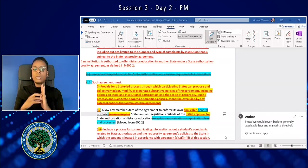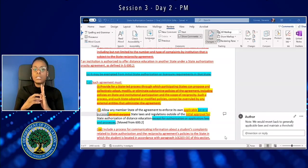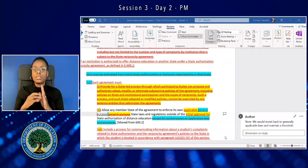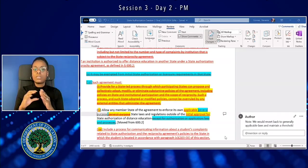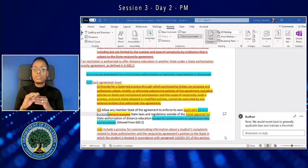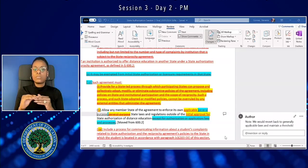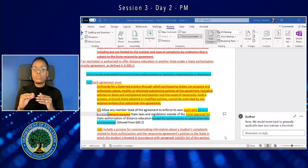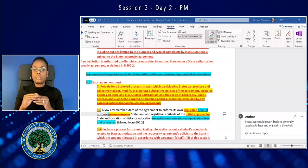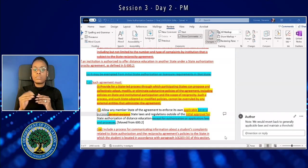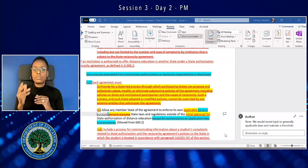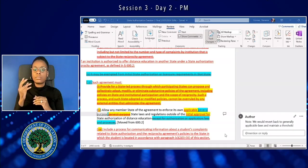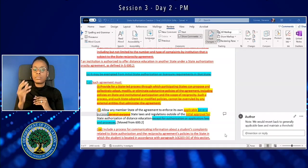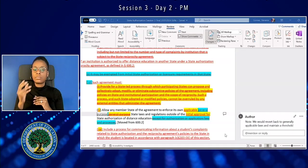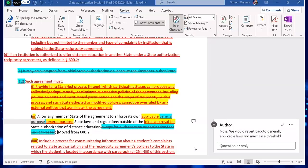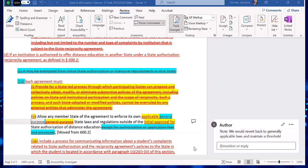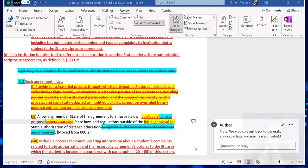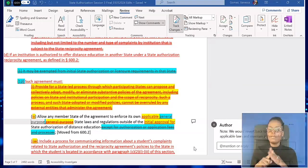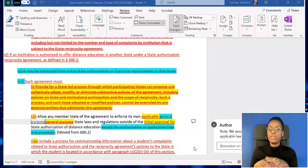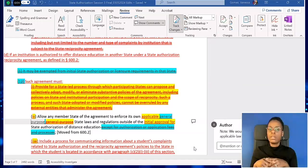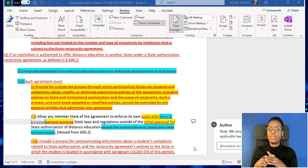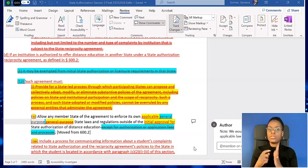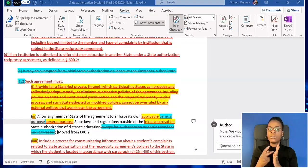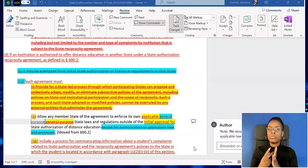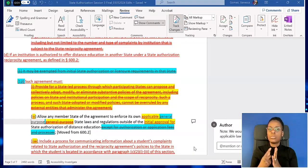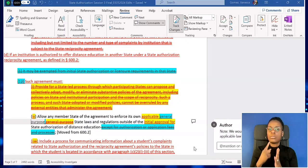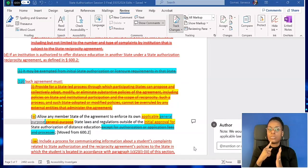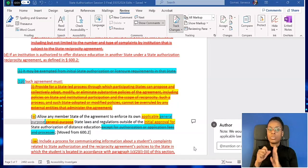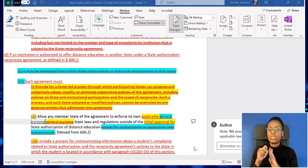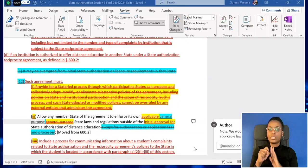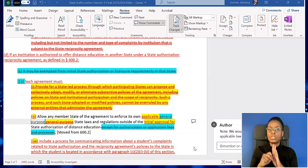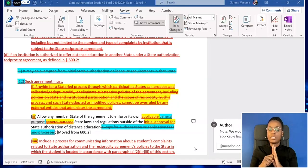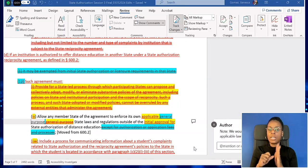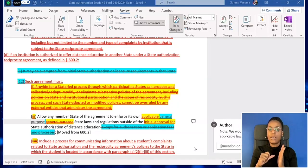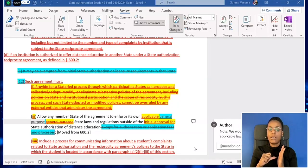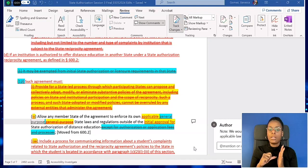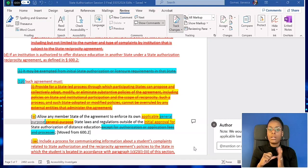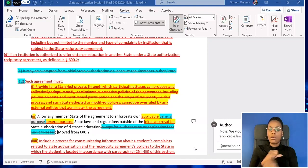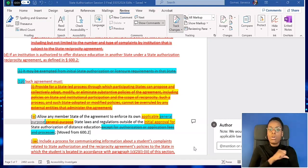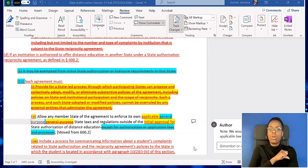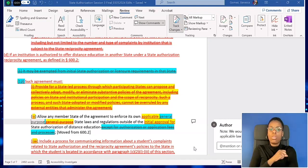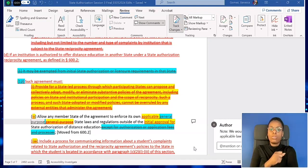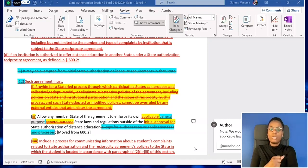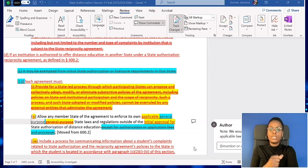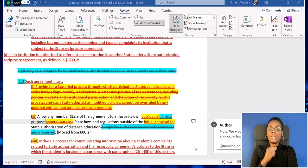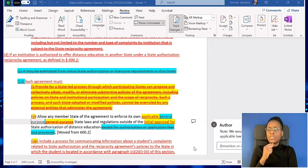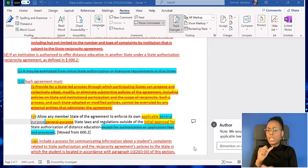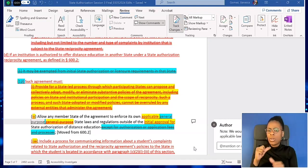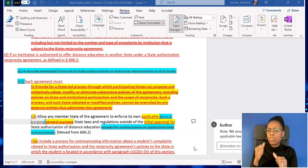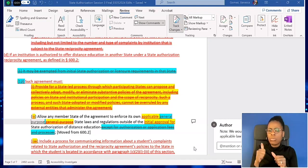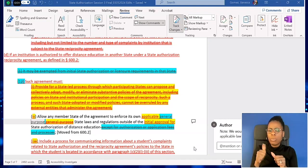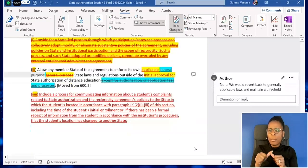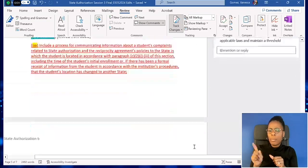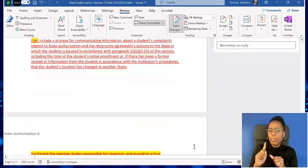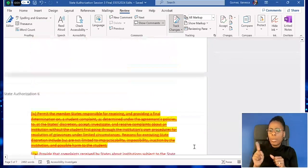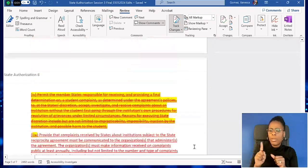authorization, I don't remember where it was. Sorry.